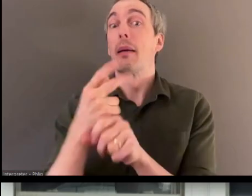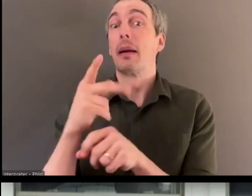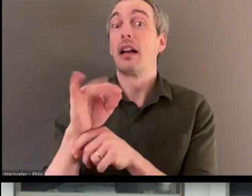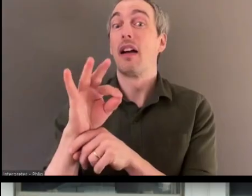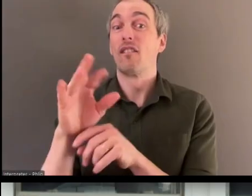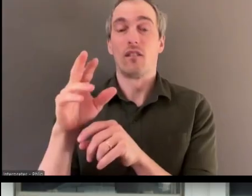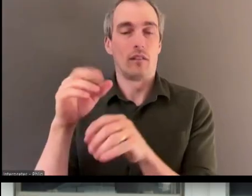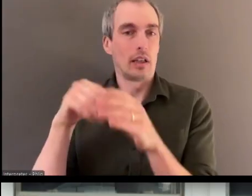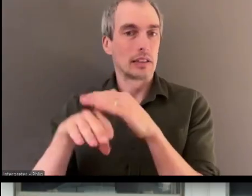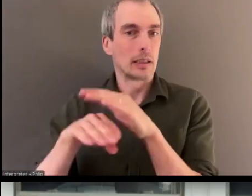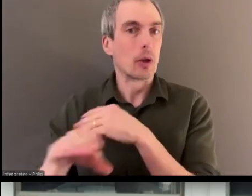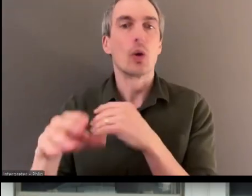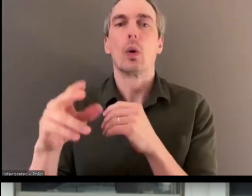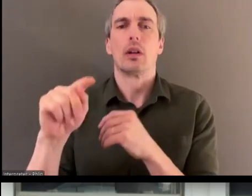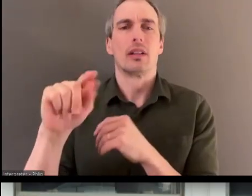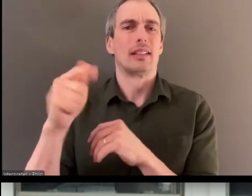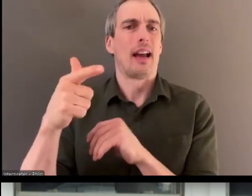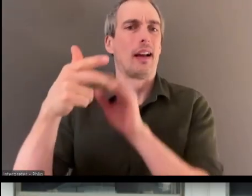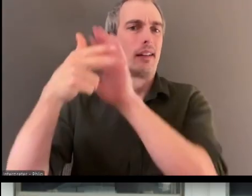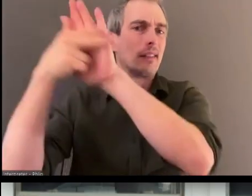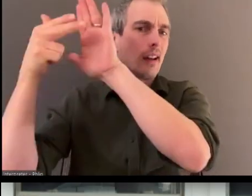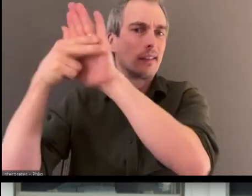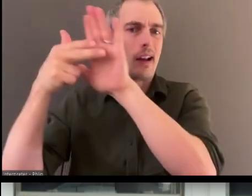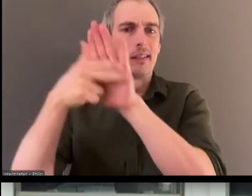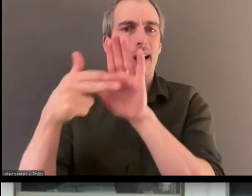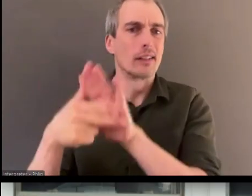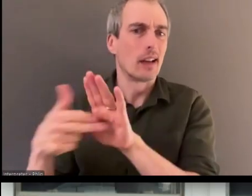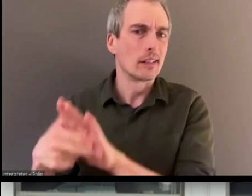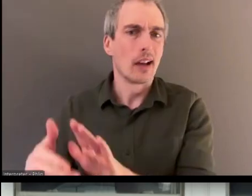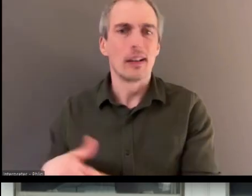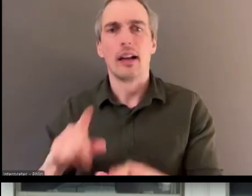saying what they are so a screen reader can hopefully read them out.